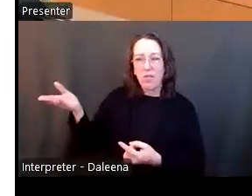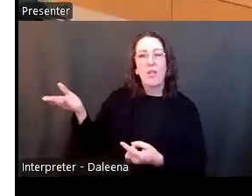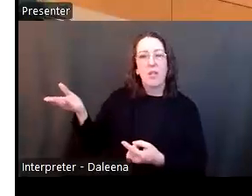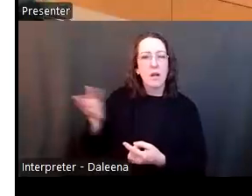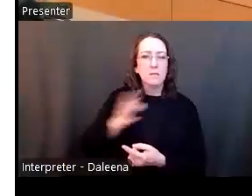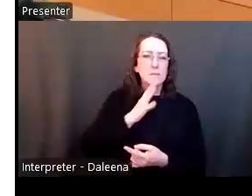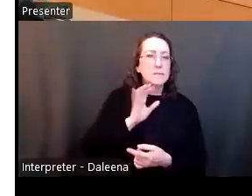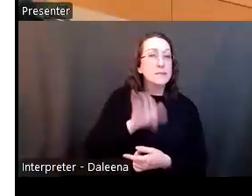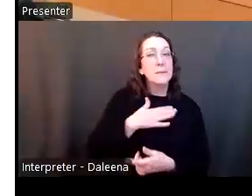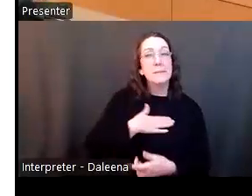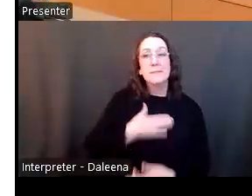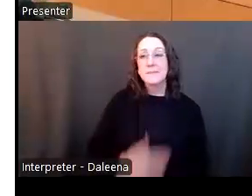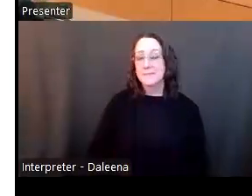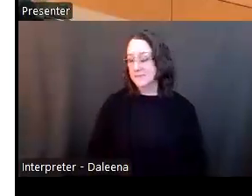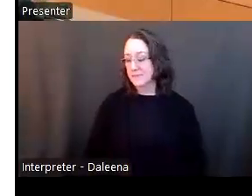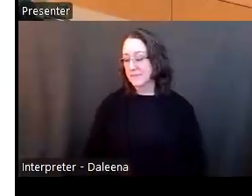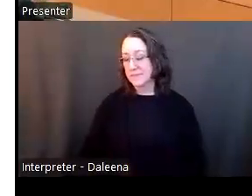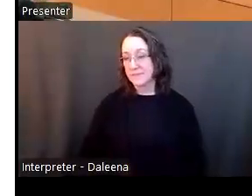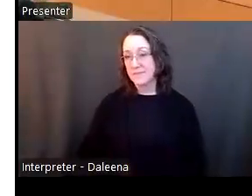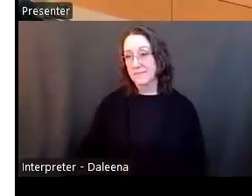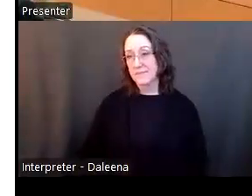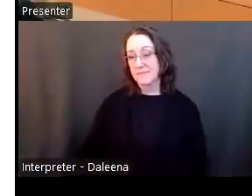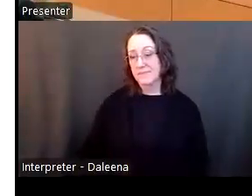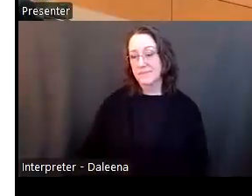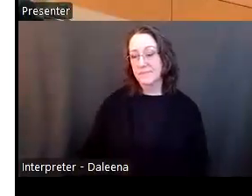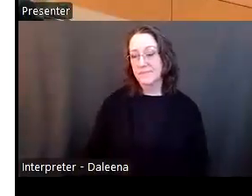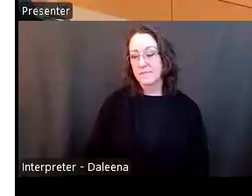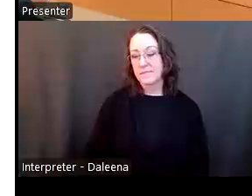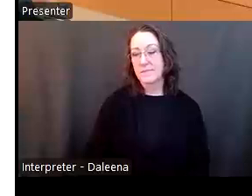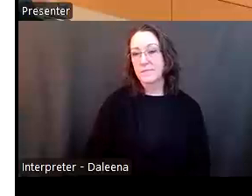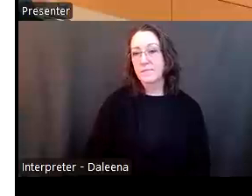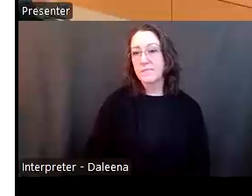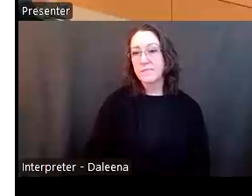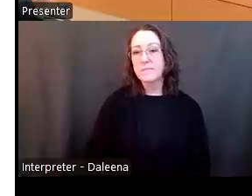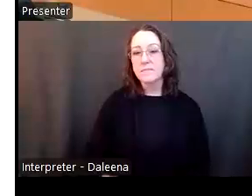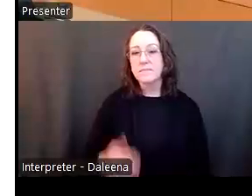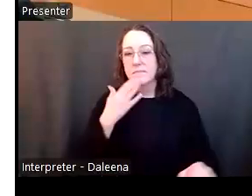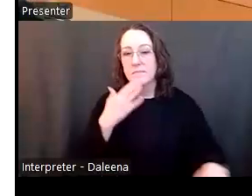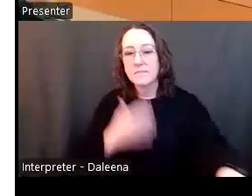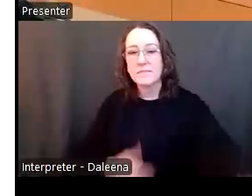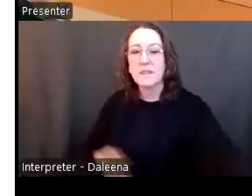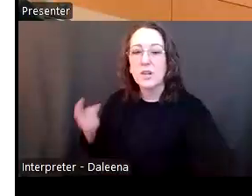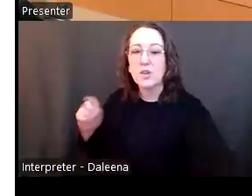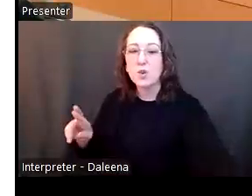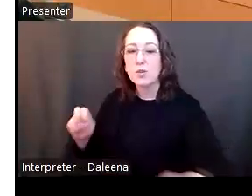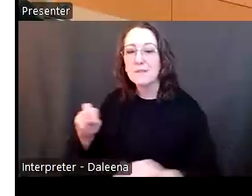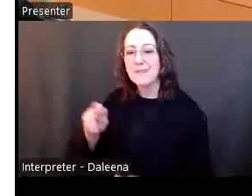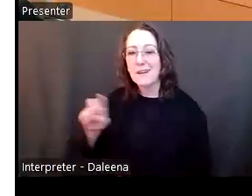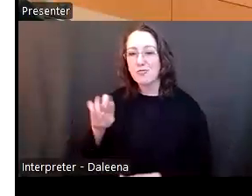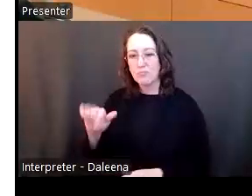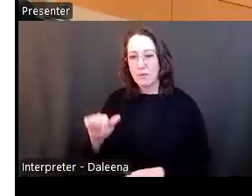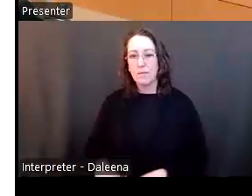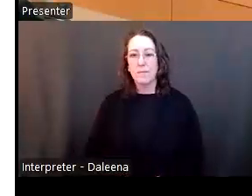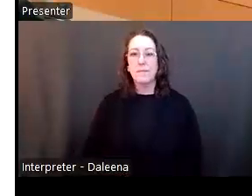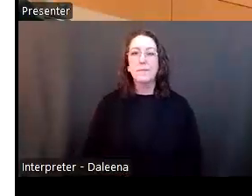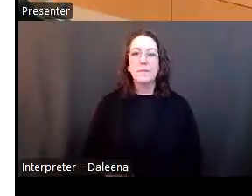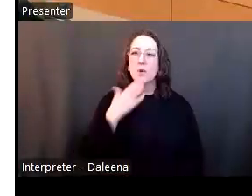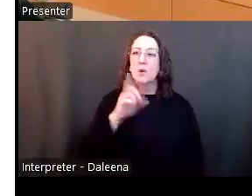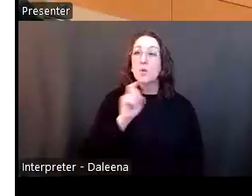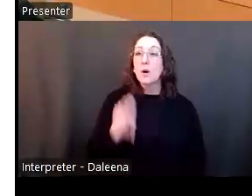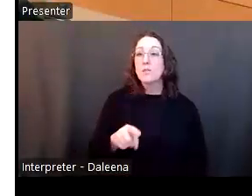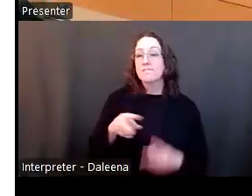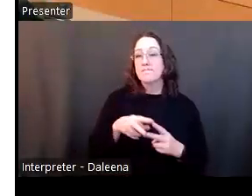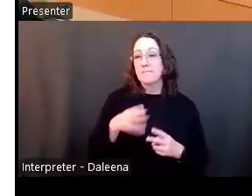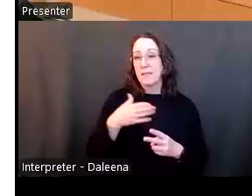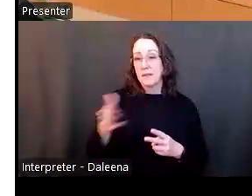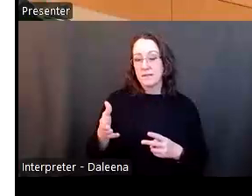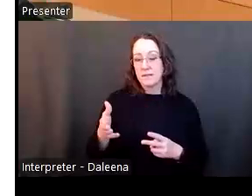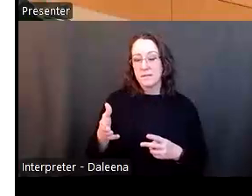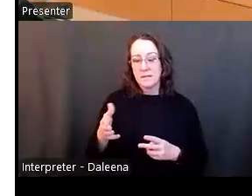Harris thanks Dr nazra um so good questions a couple things it would be great if we could I